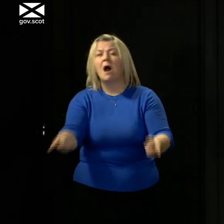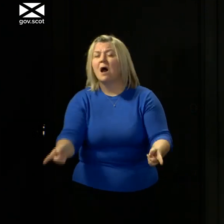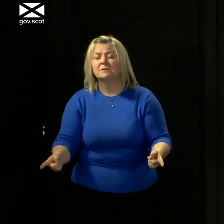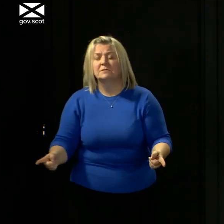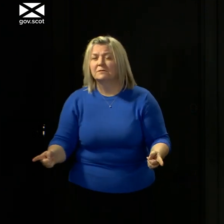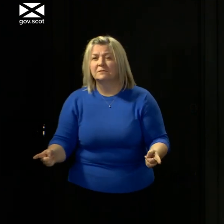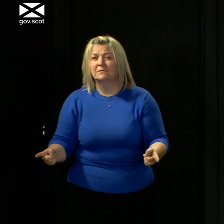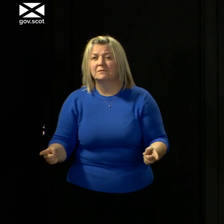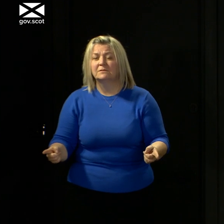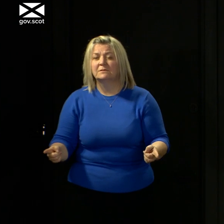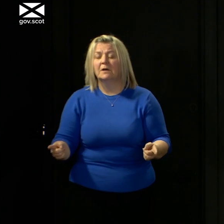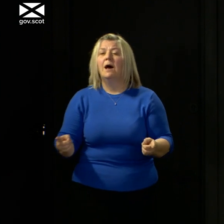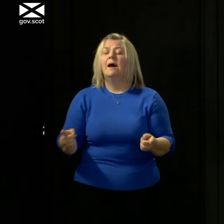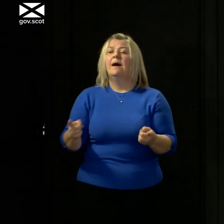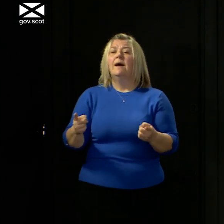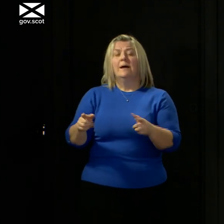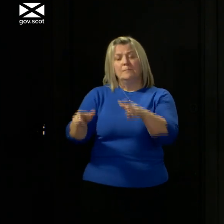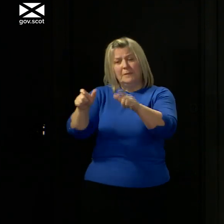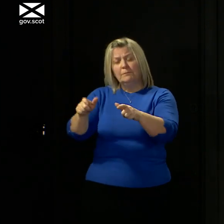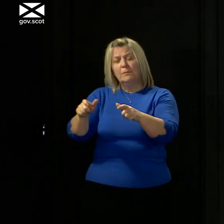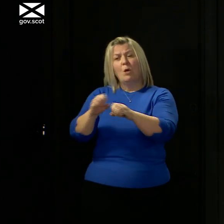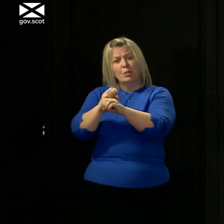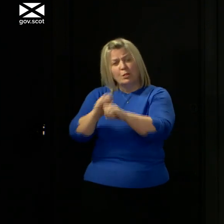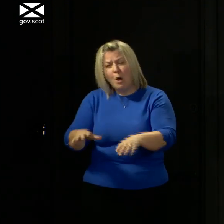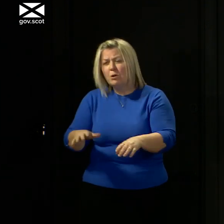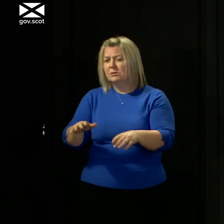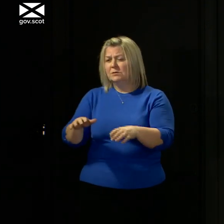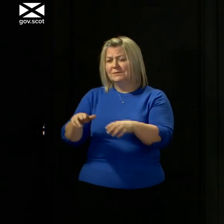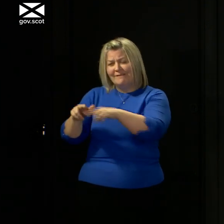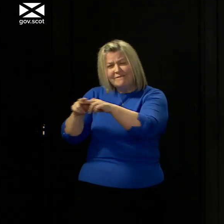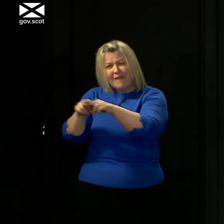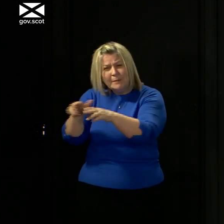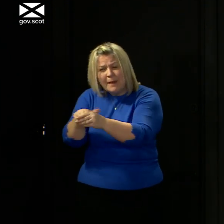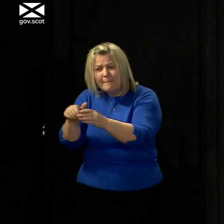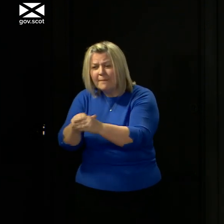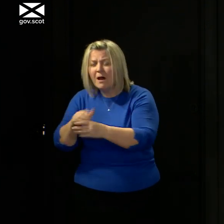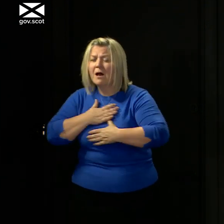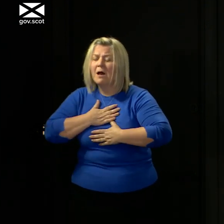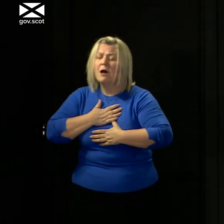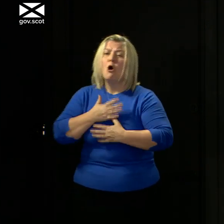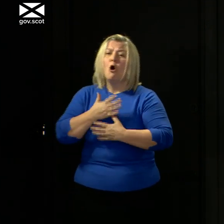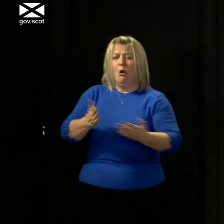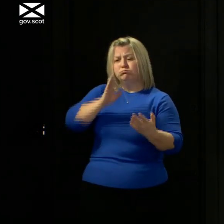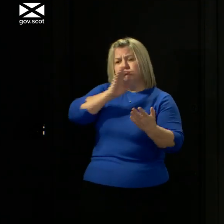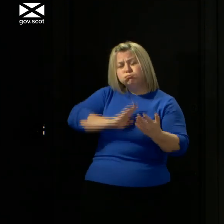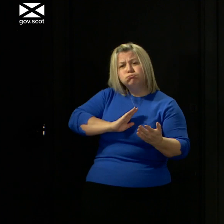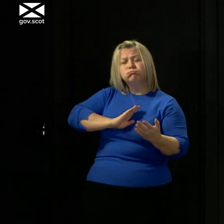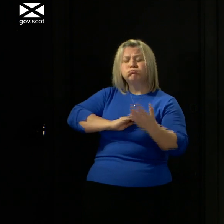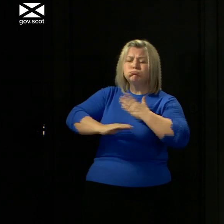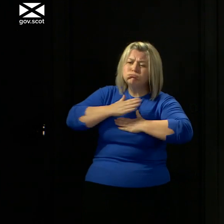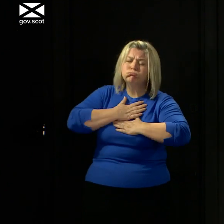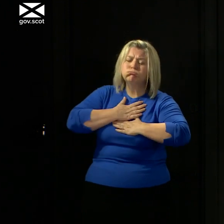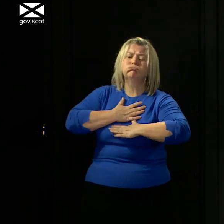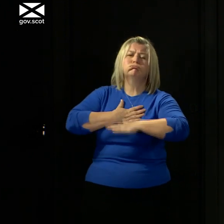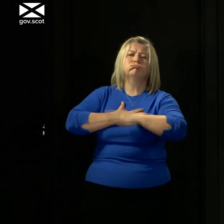have not just lost a loved one to cover the 19 right now but for anybody who's going through the grieving process I absolutely understand how much more